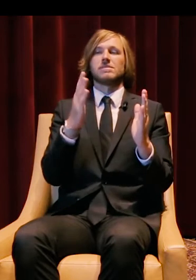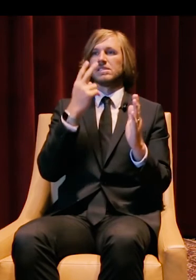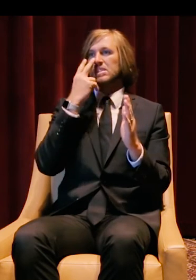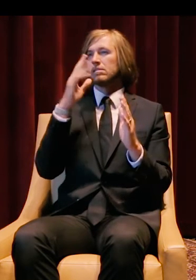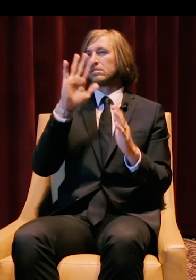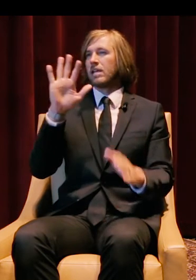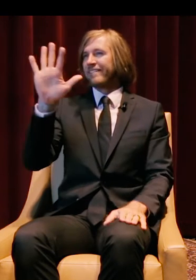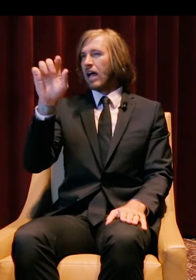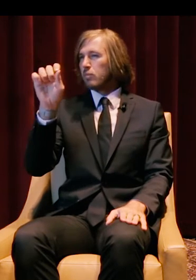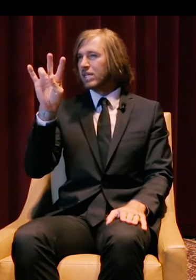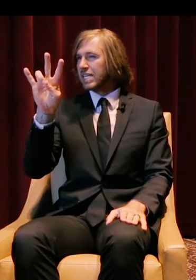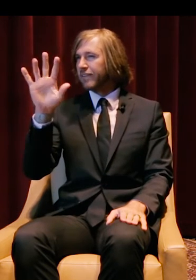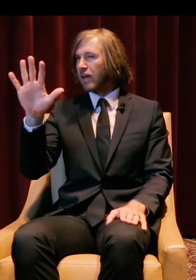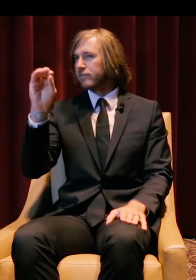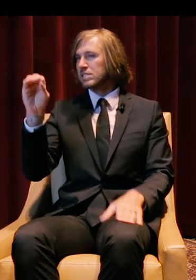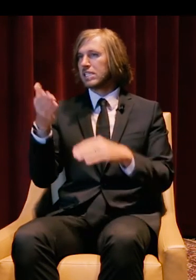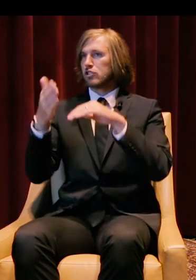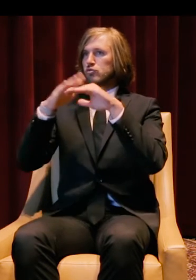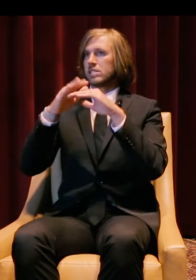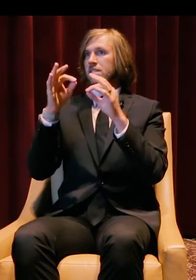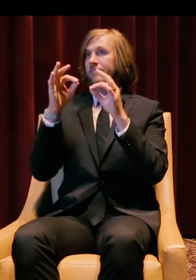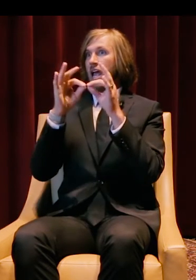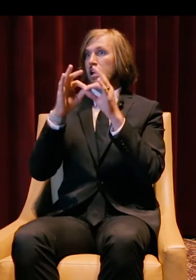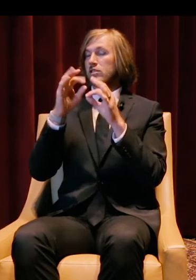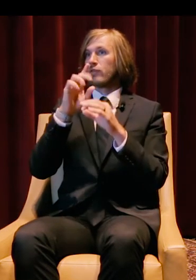5.75% increase in values of real estate in Fort Collins.